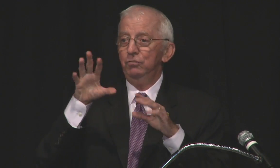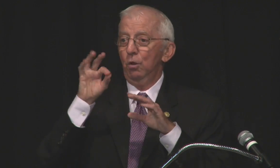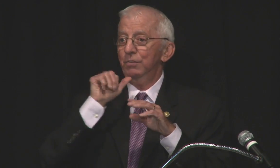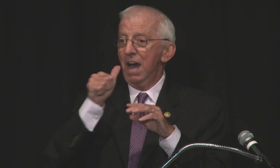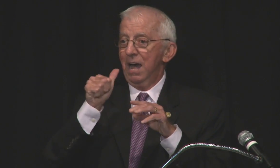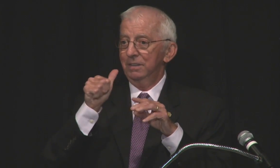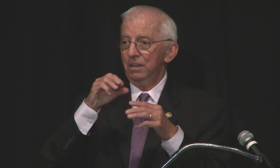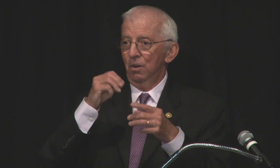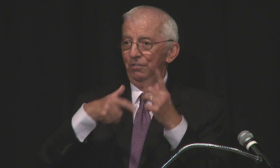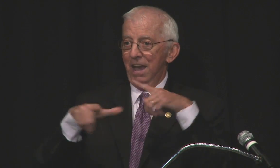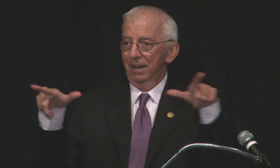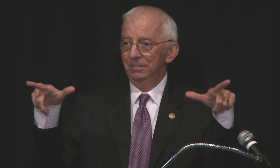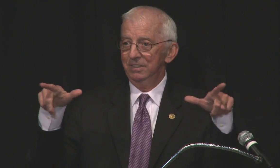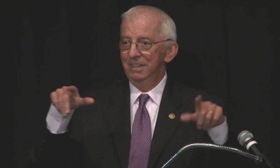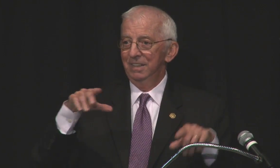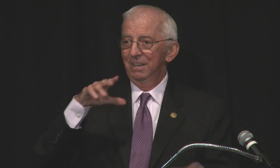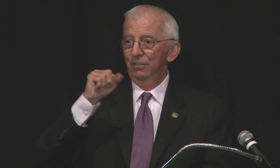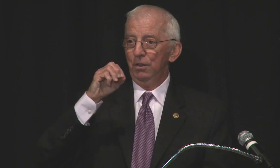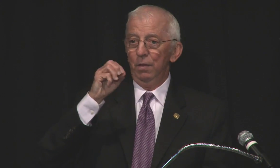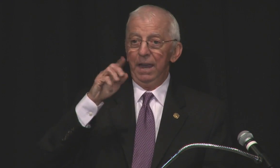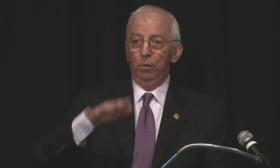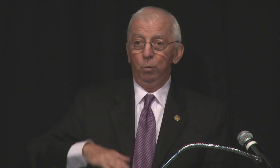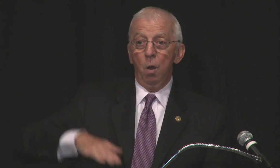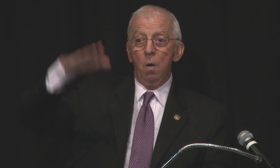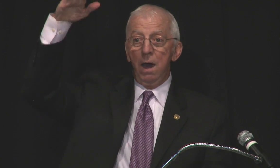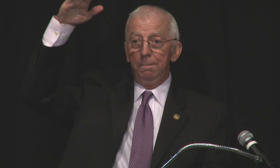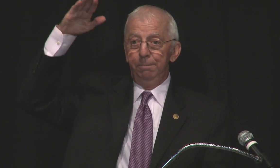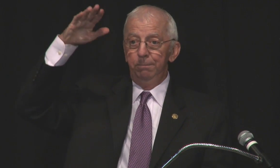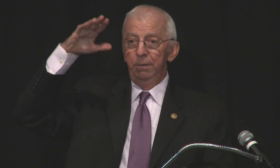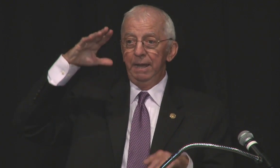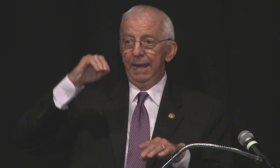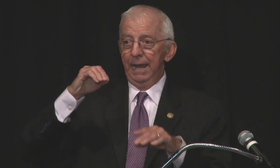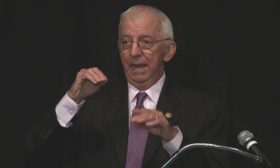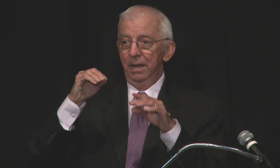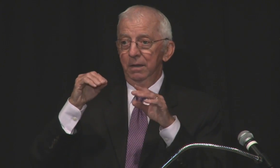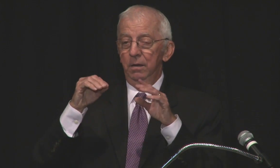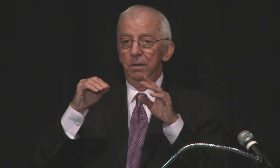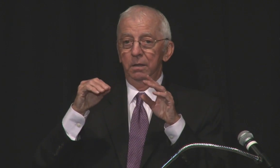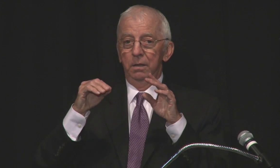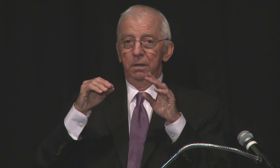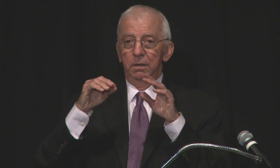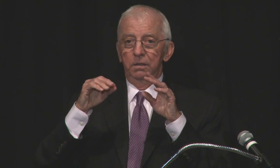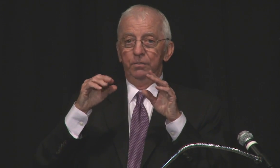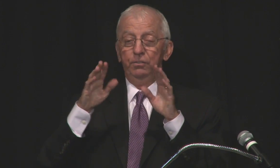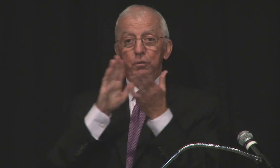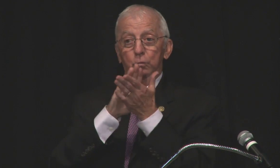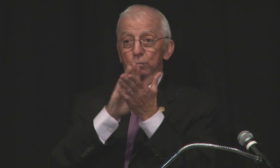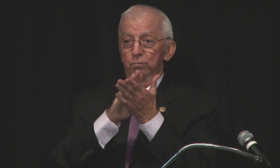chose not to learn signs. So they grow up in sch...